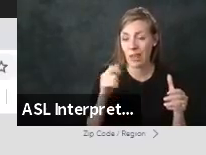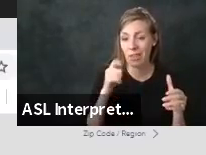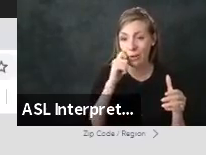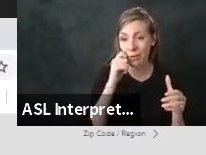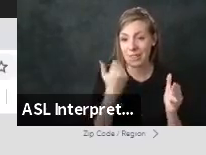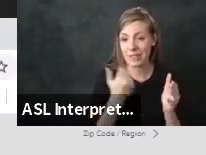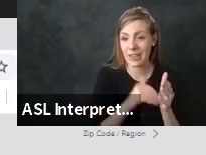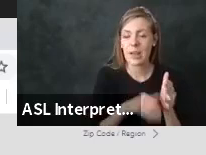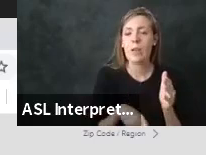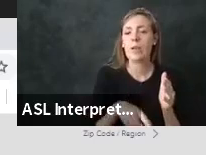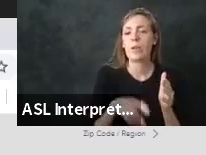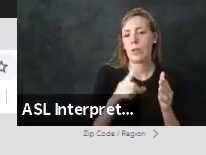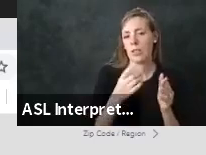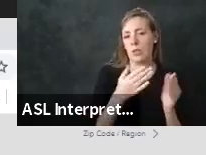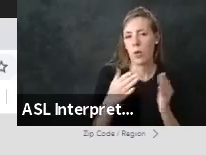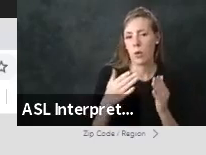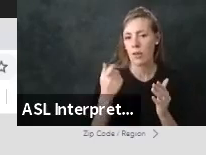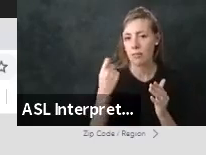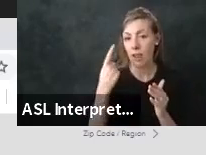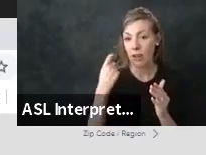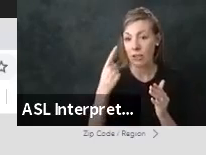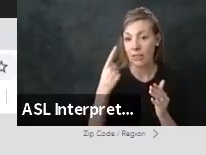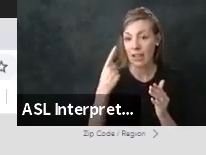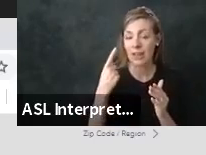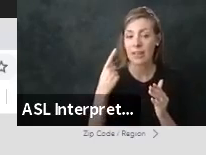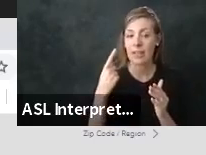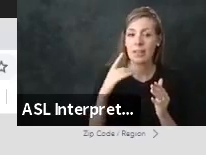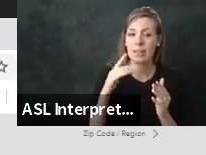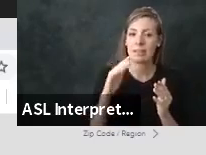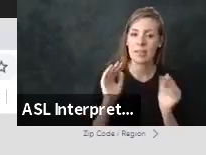which is one way of understanding and then the actual cumulative number of cases,